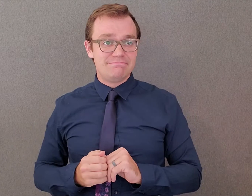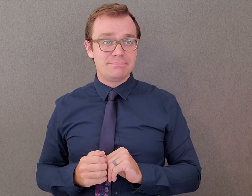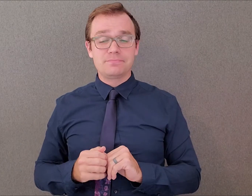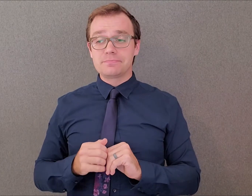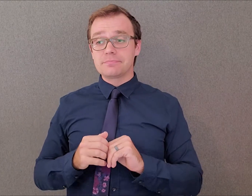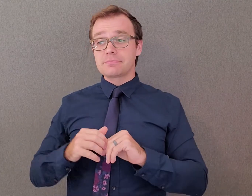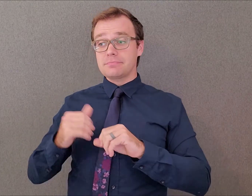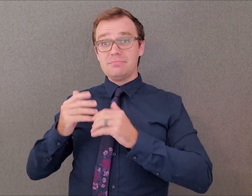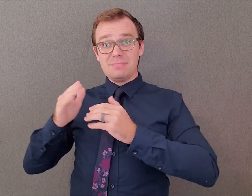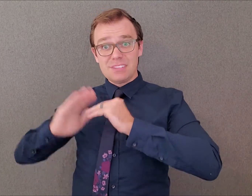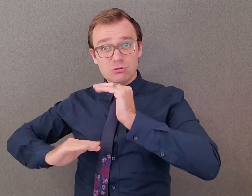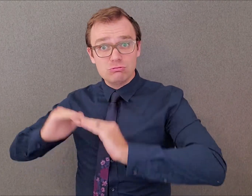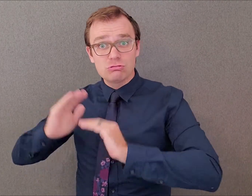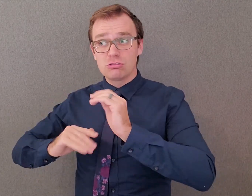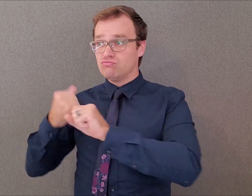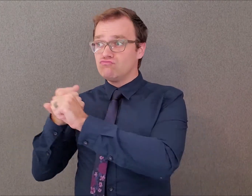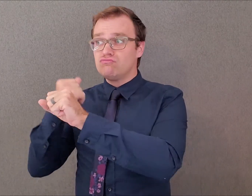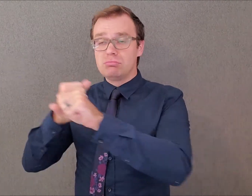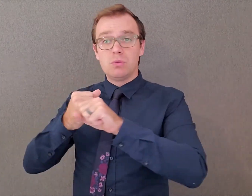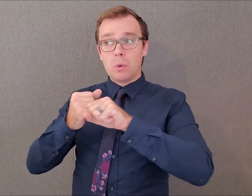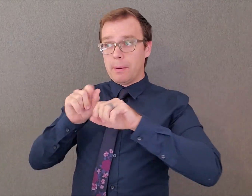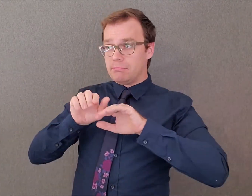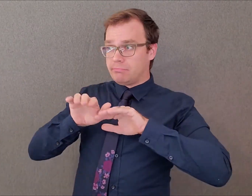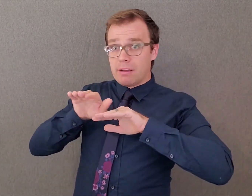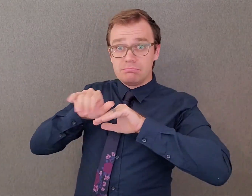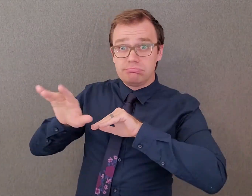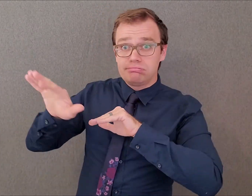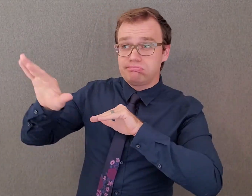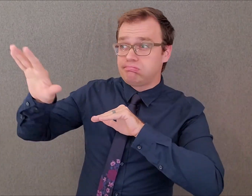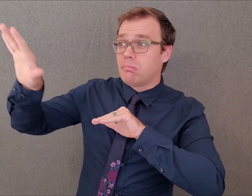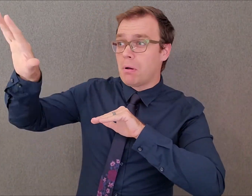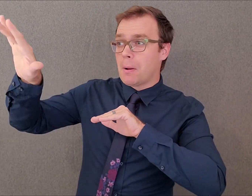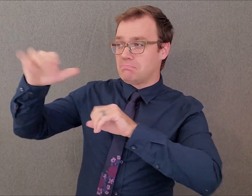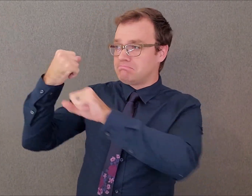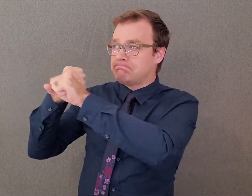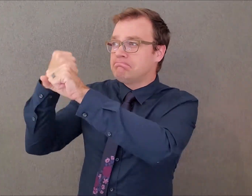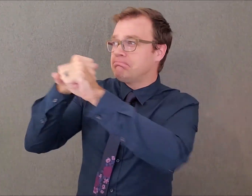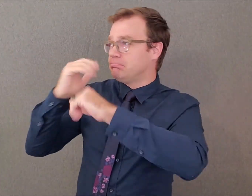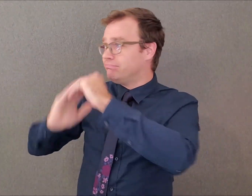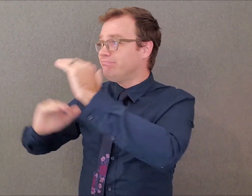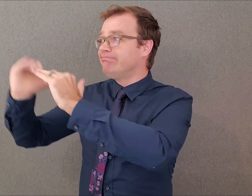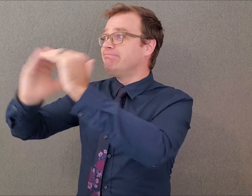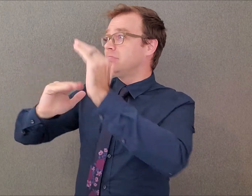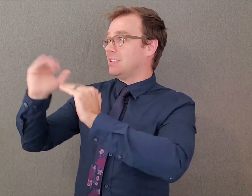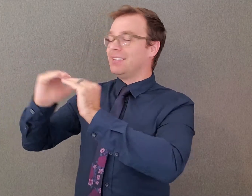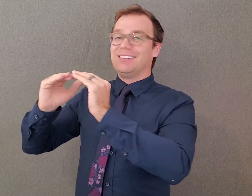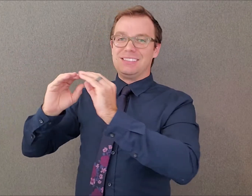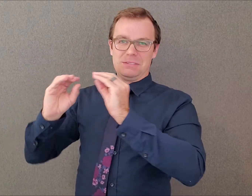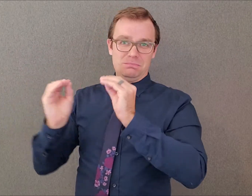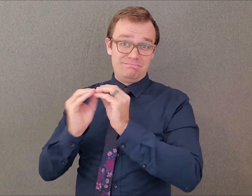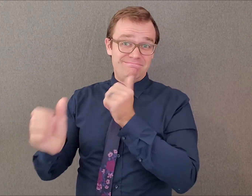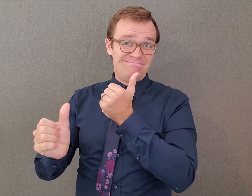Expansion of urban and recreational developments into hillside areas leads to more people being exposed